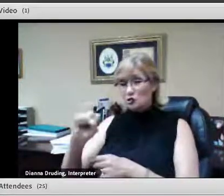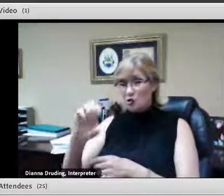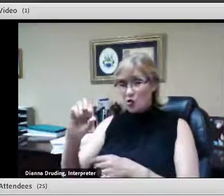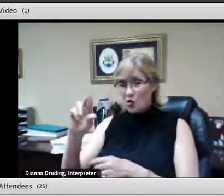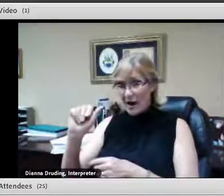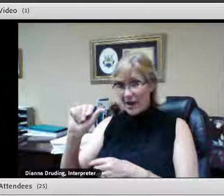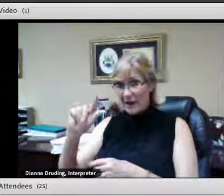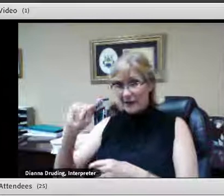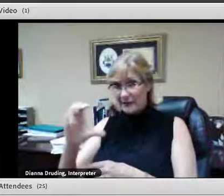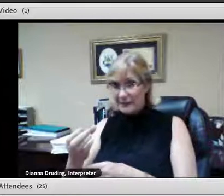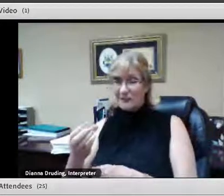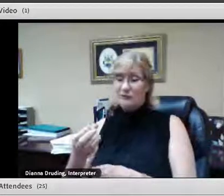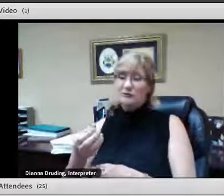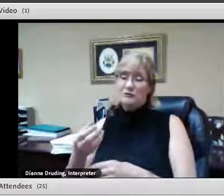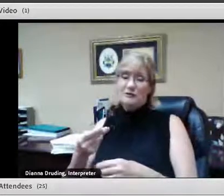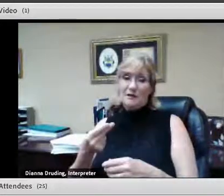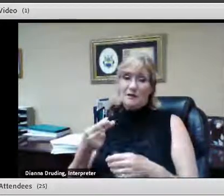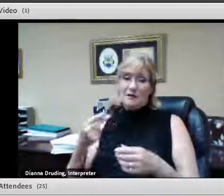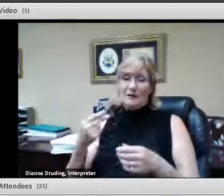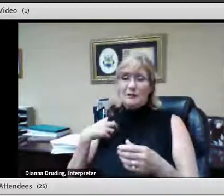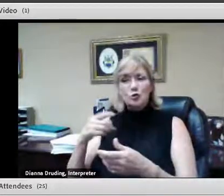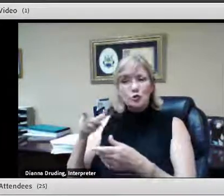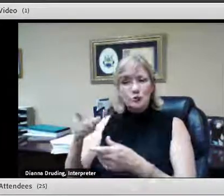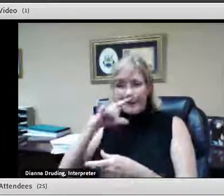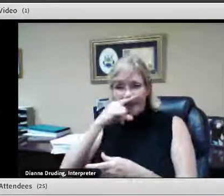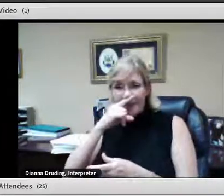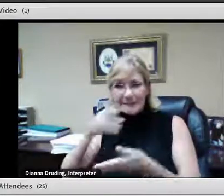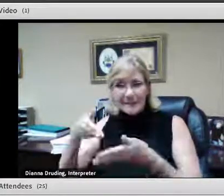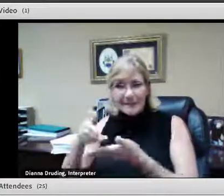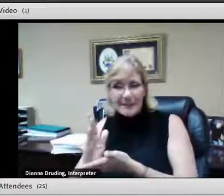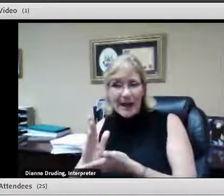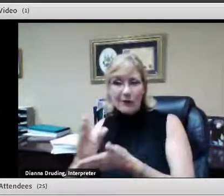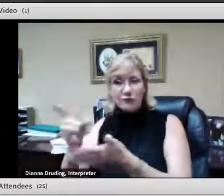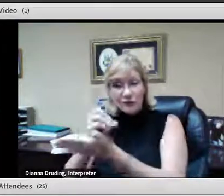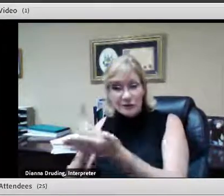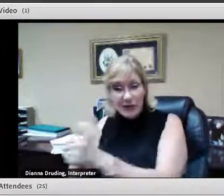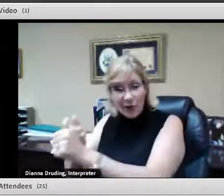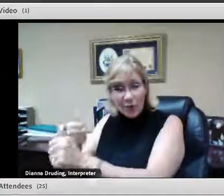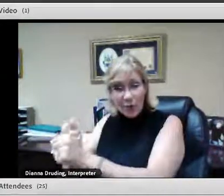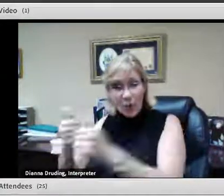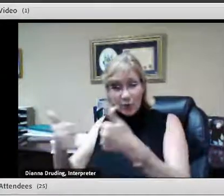letting the kids design their own games through coding. In fact, just last week, we hosted an intro